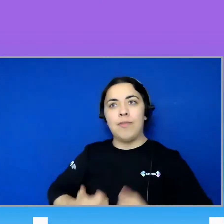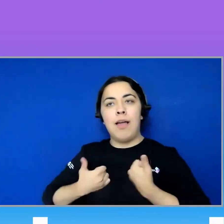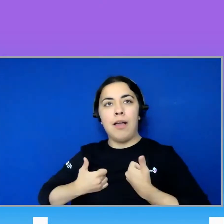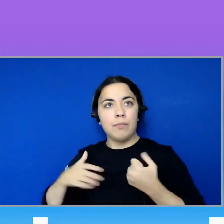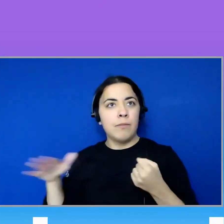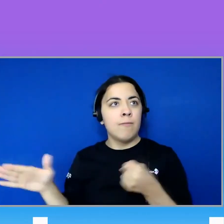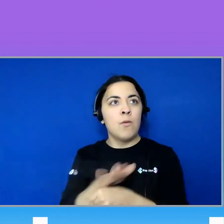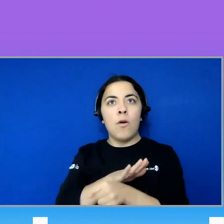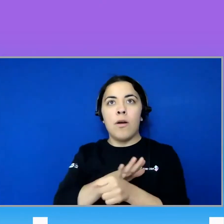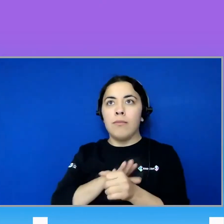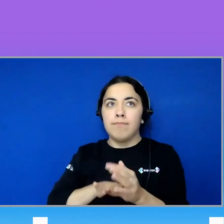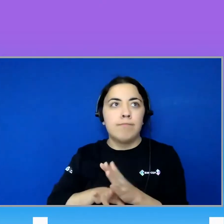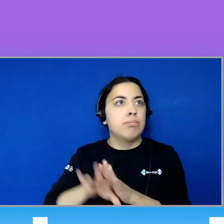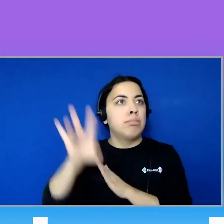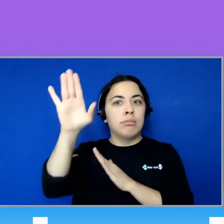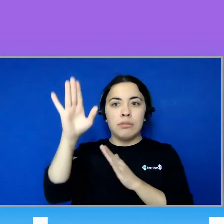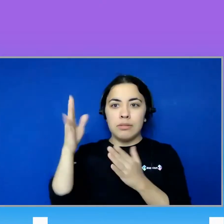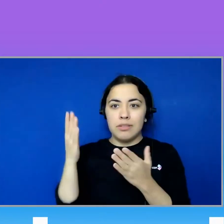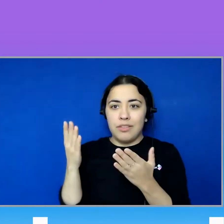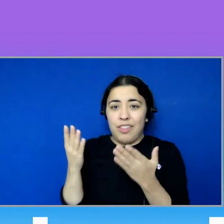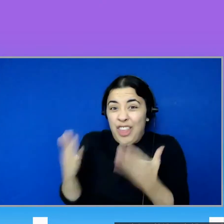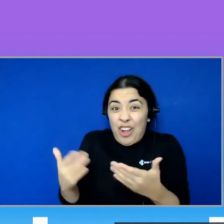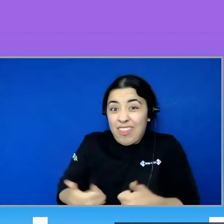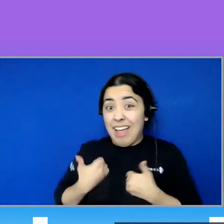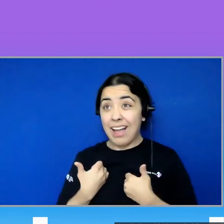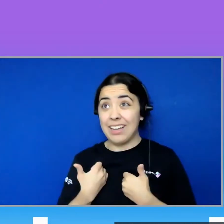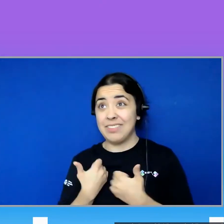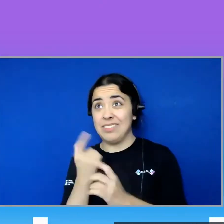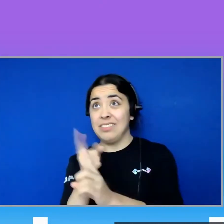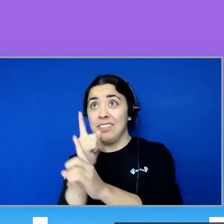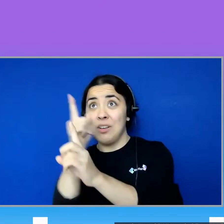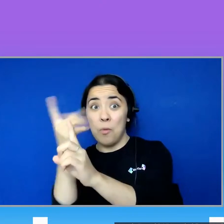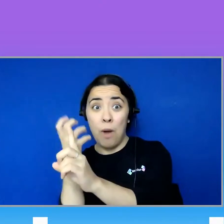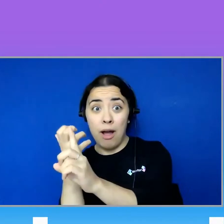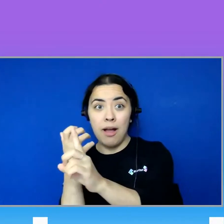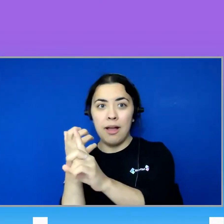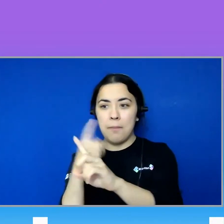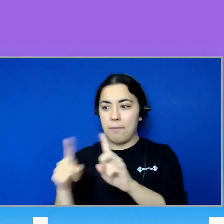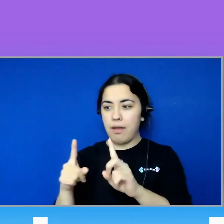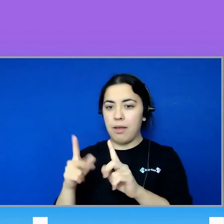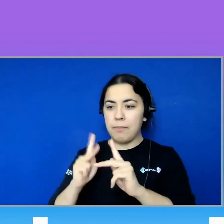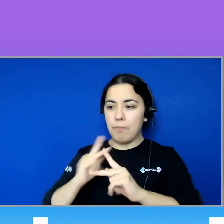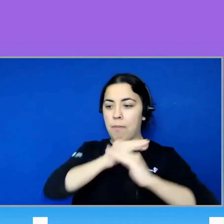lives that their own chosen